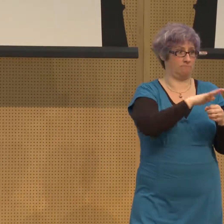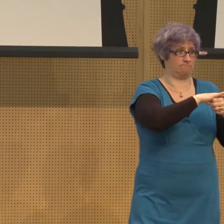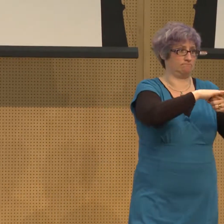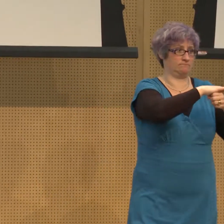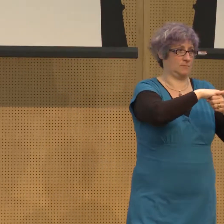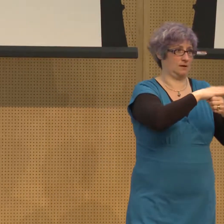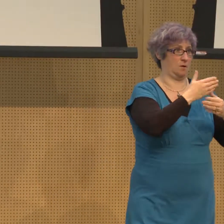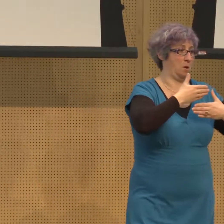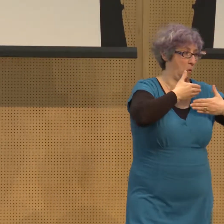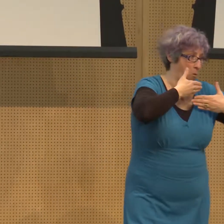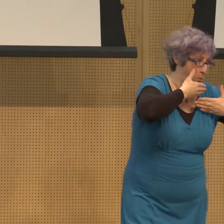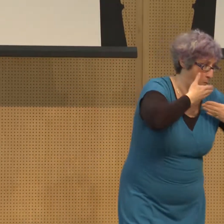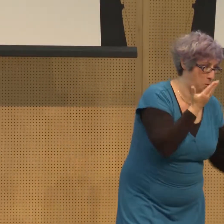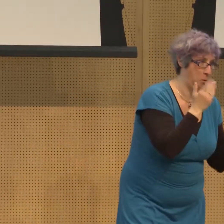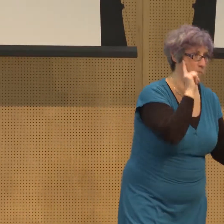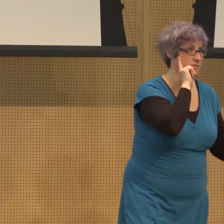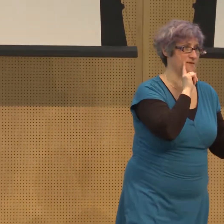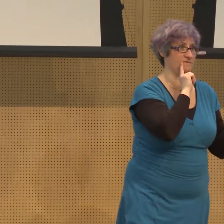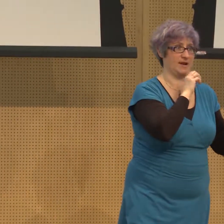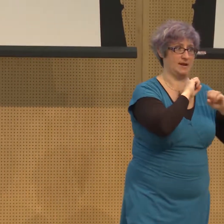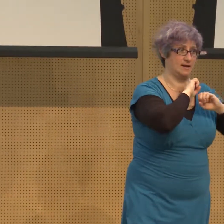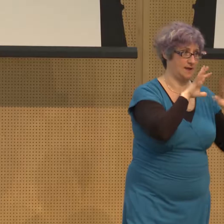fully sign language education.